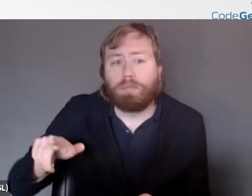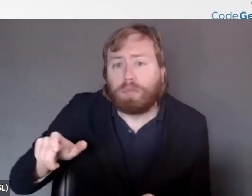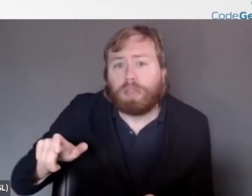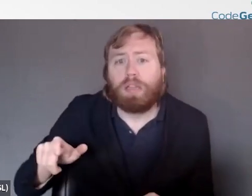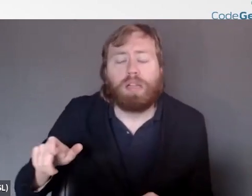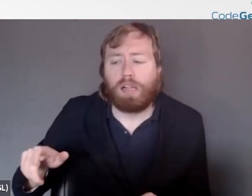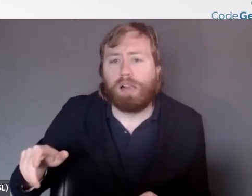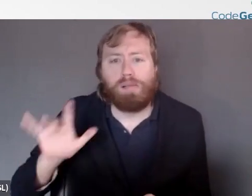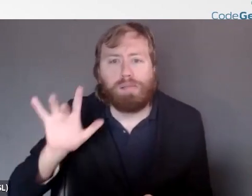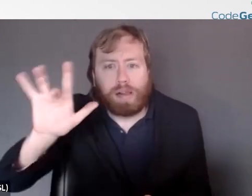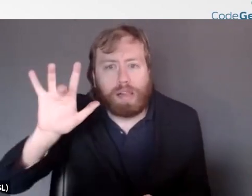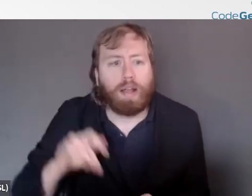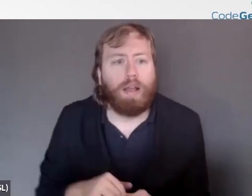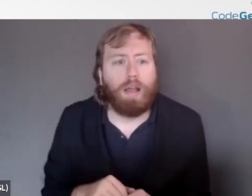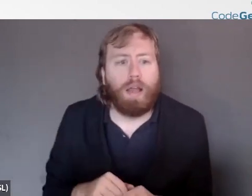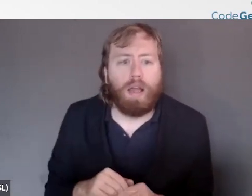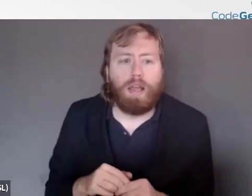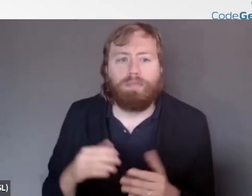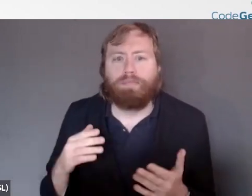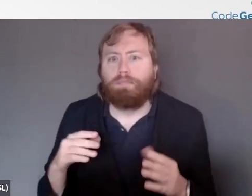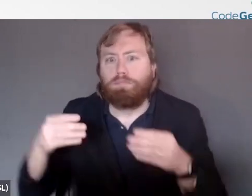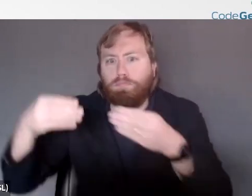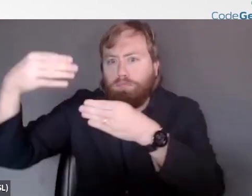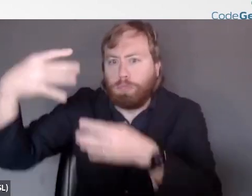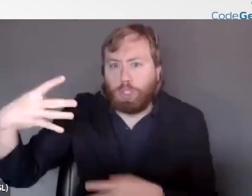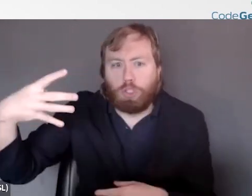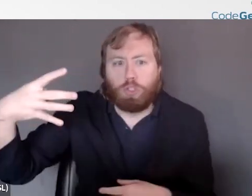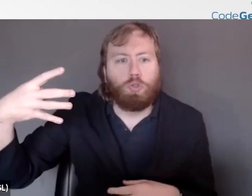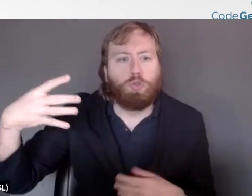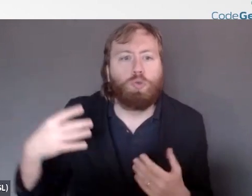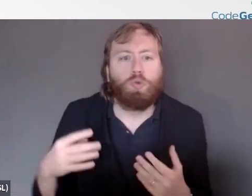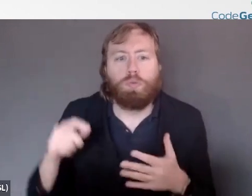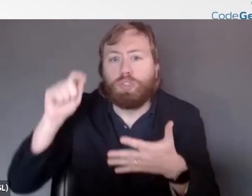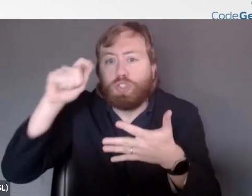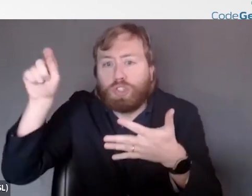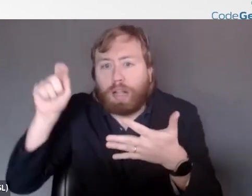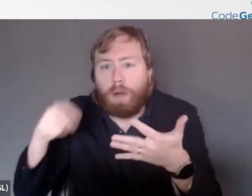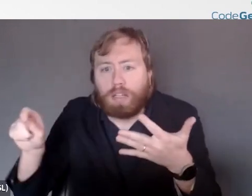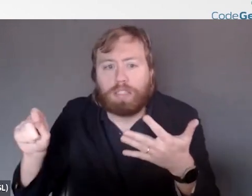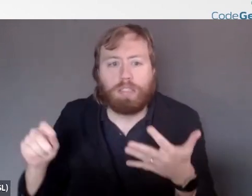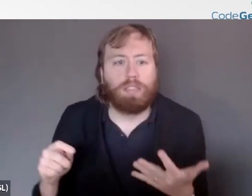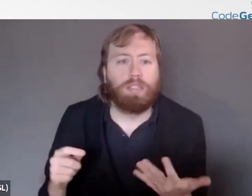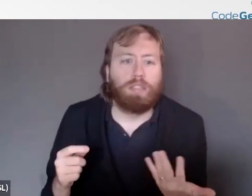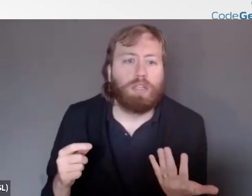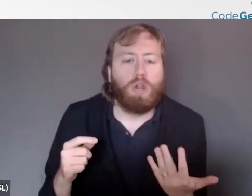and form fields. Next question is, how do you know what the keyboard behavior should be?